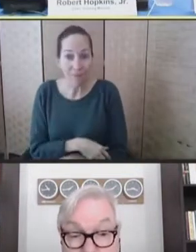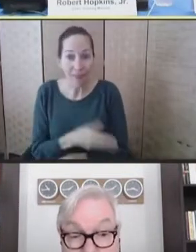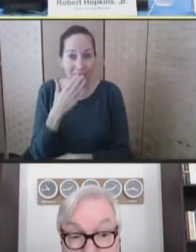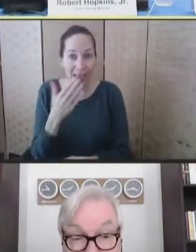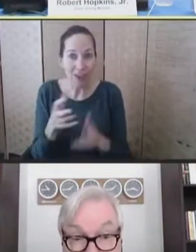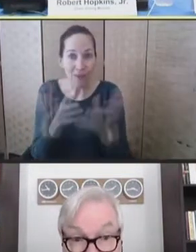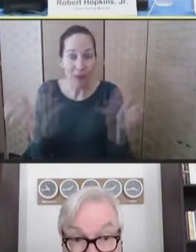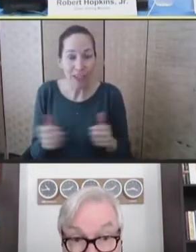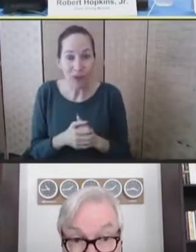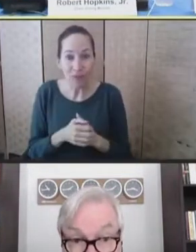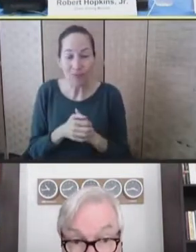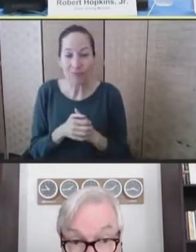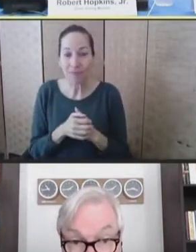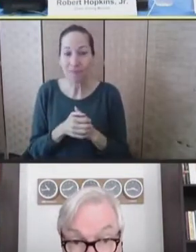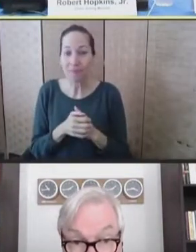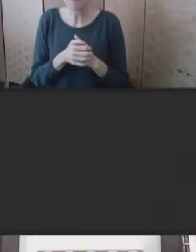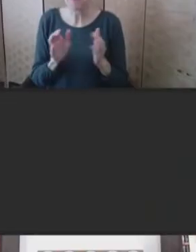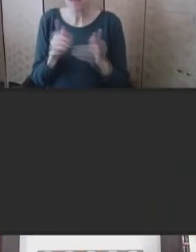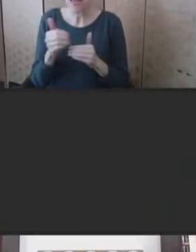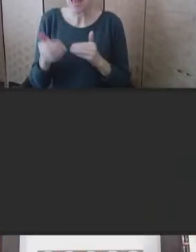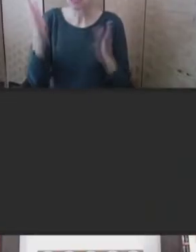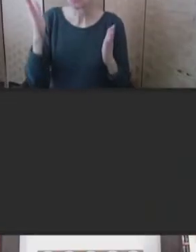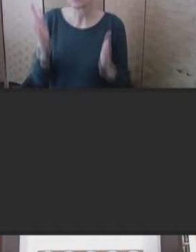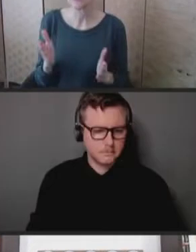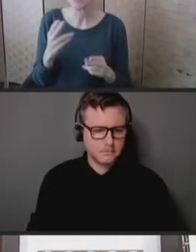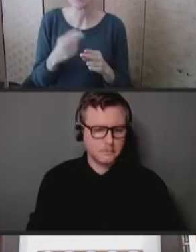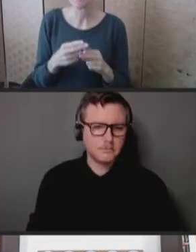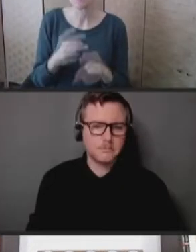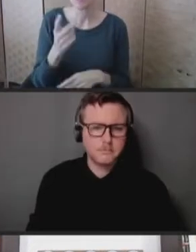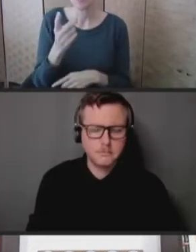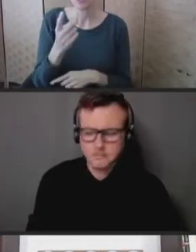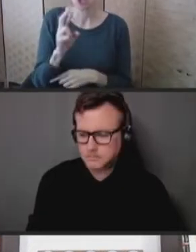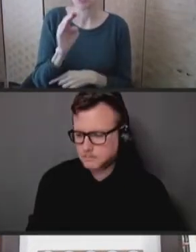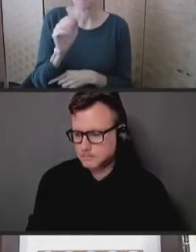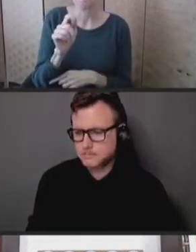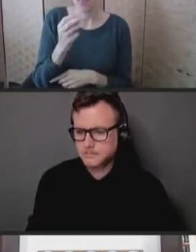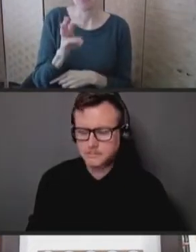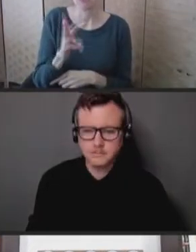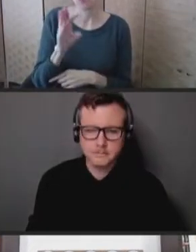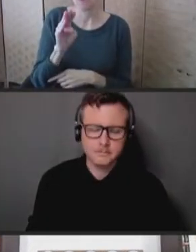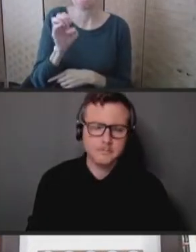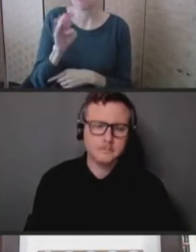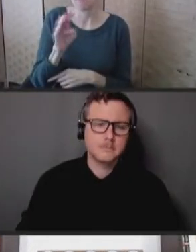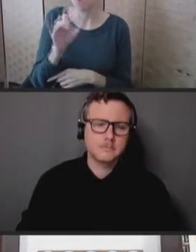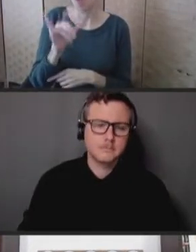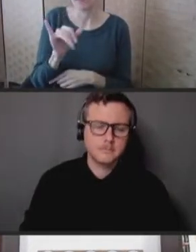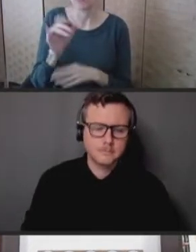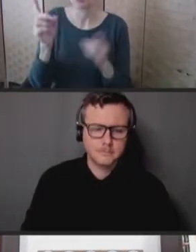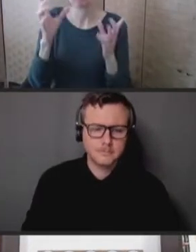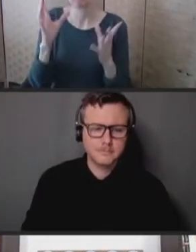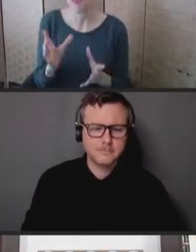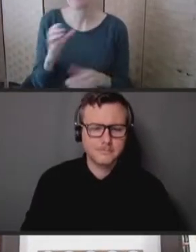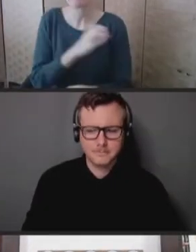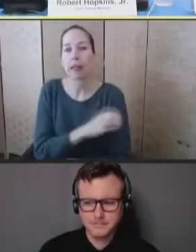Our next presenter is Dr. Matthew Memoli, the director of the Laboratory of Infectious Diseases clinical study unit at NIH.